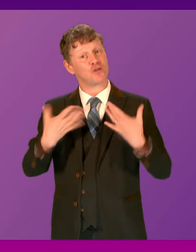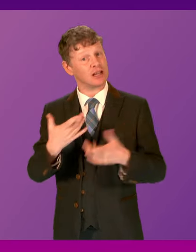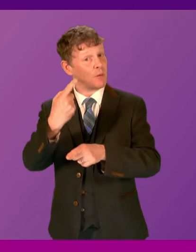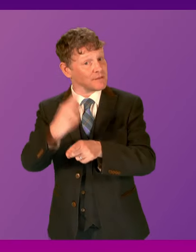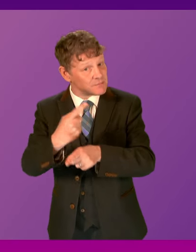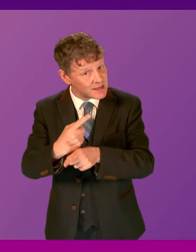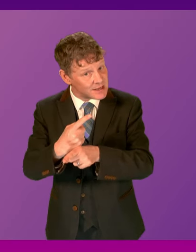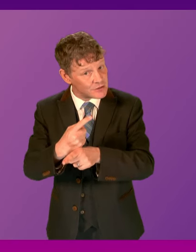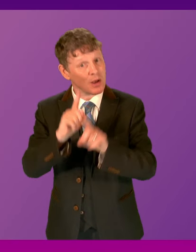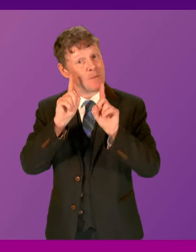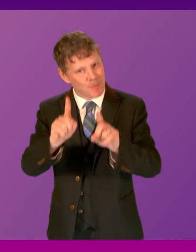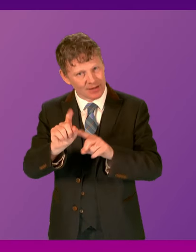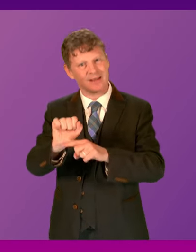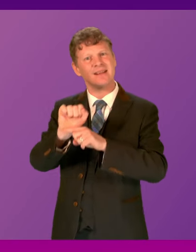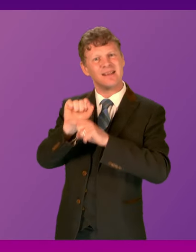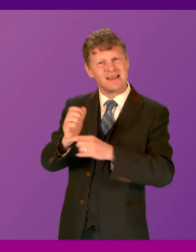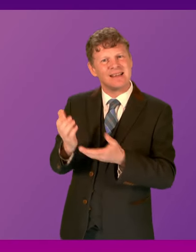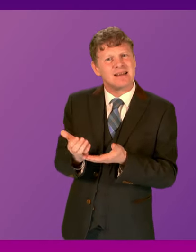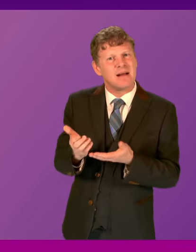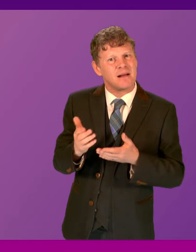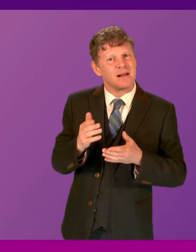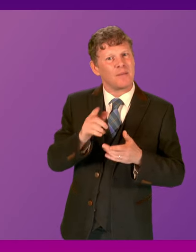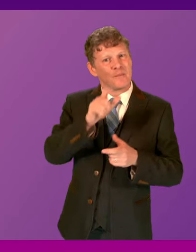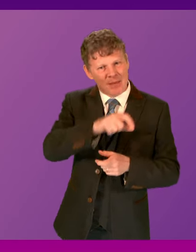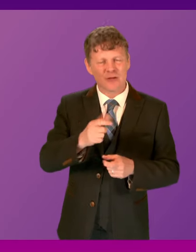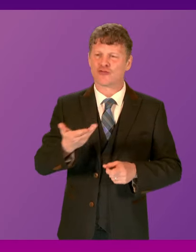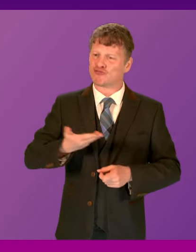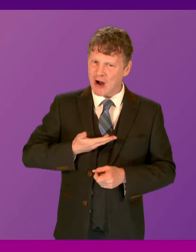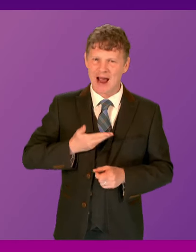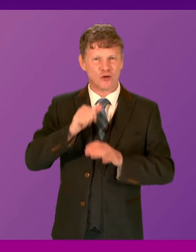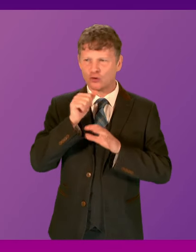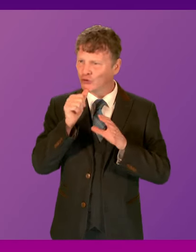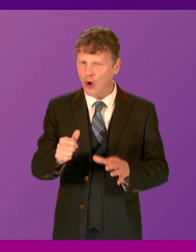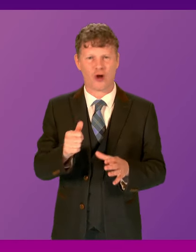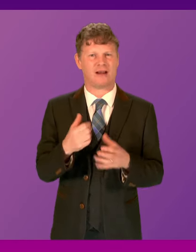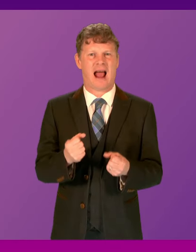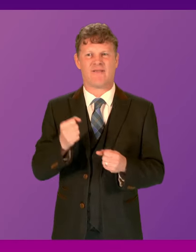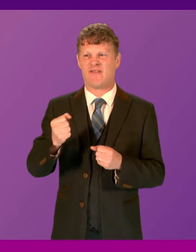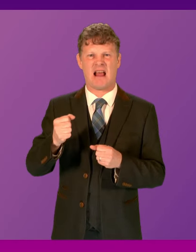but which also safeguards people’s right not to have hatred stirred up against them.